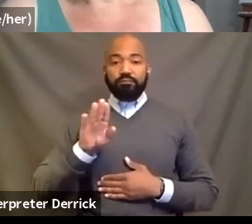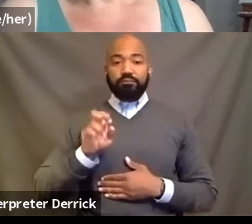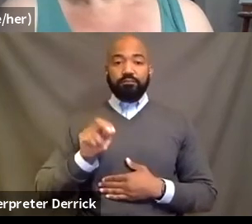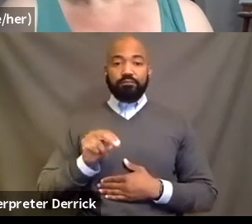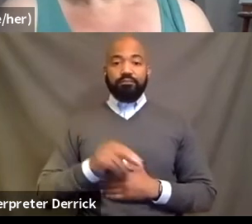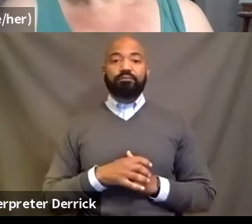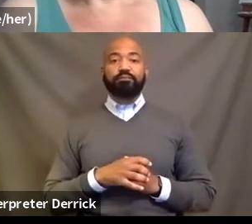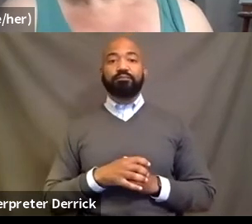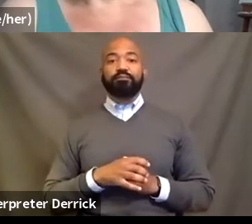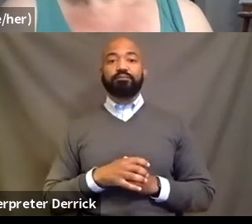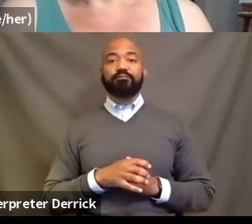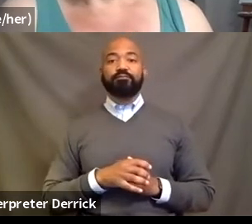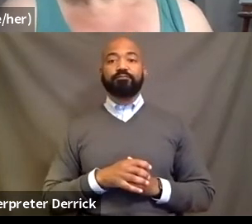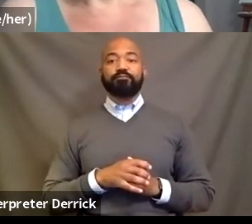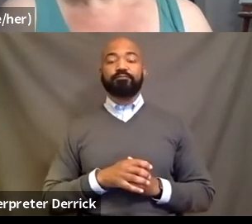Benjamin (they/them/elle): So much gratitude to the higher IT staff.